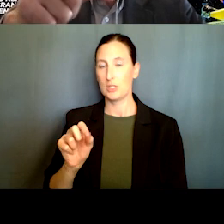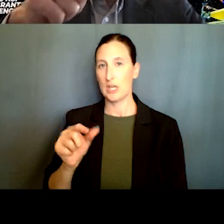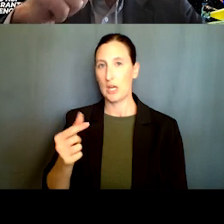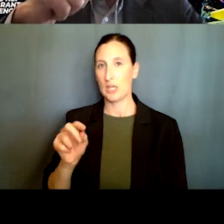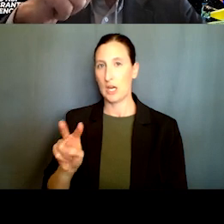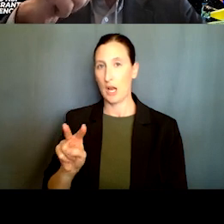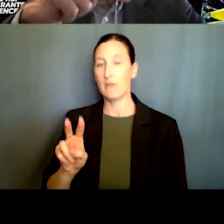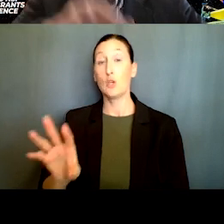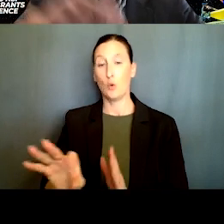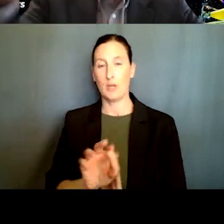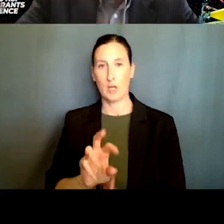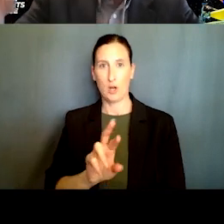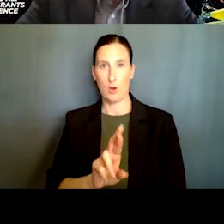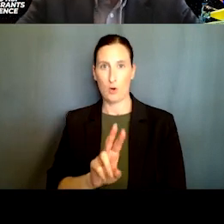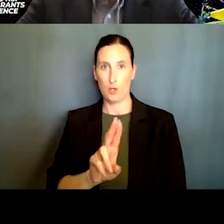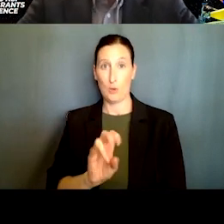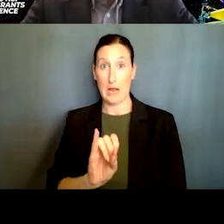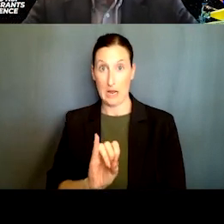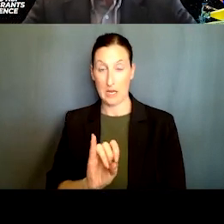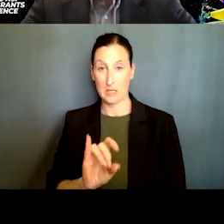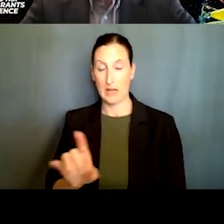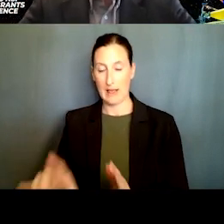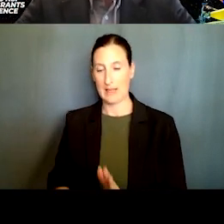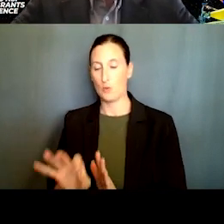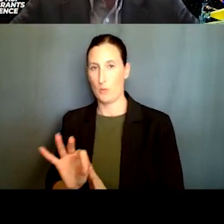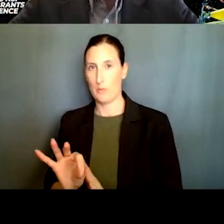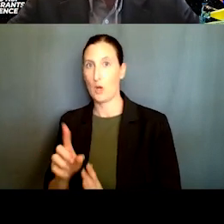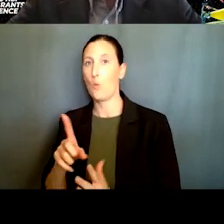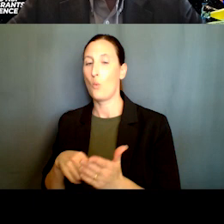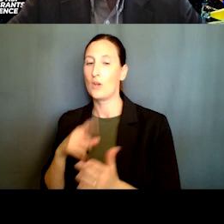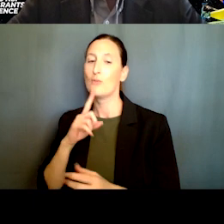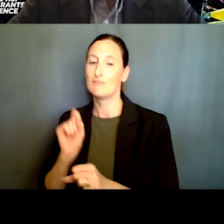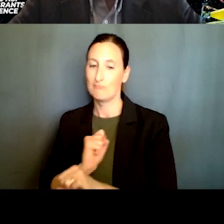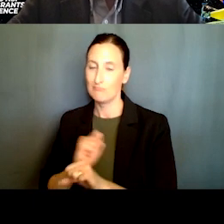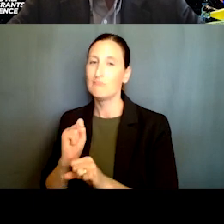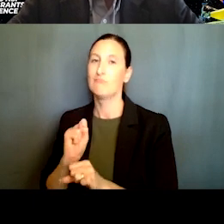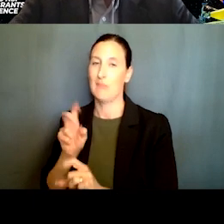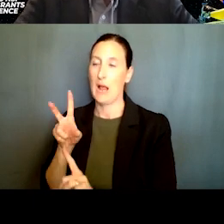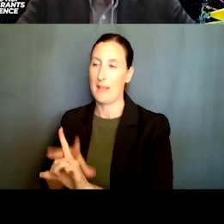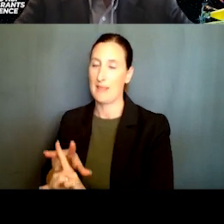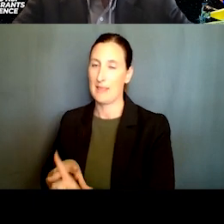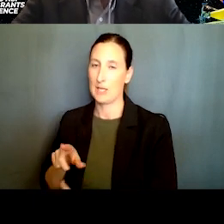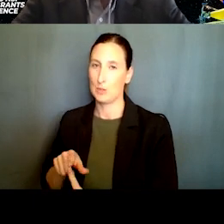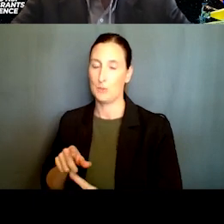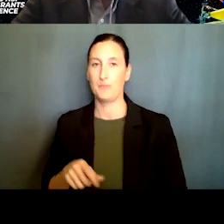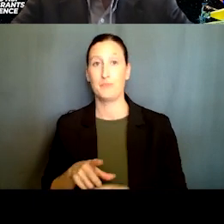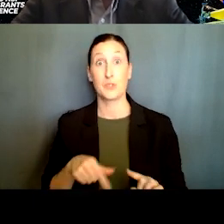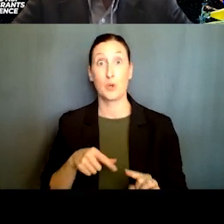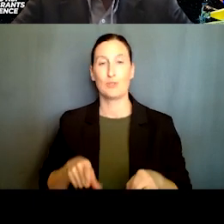this solicitation and then after that, you choose the thing that you're really applying to. When you actually do it in practice,